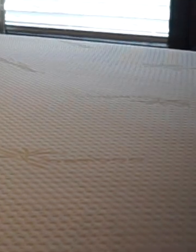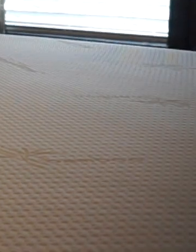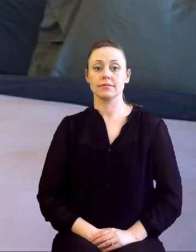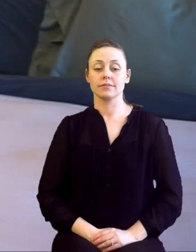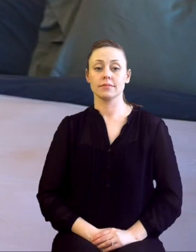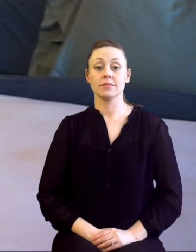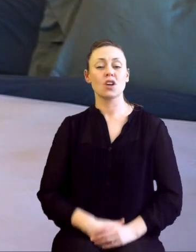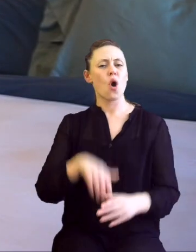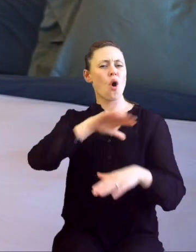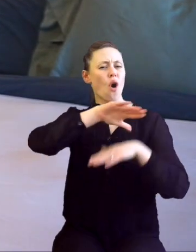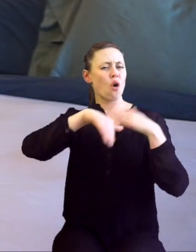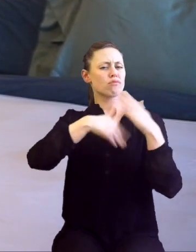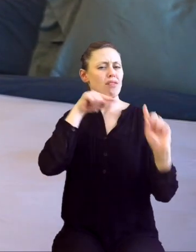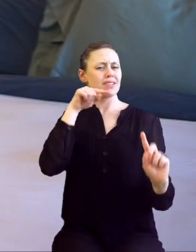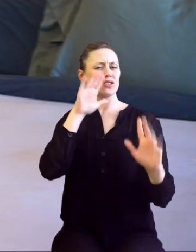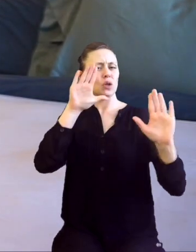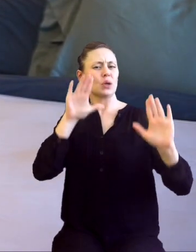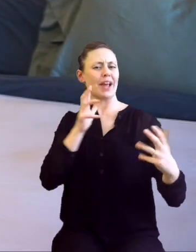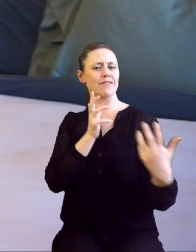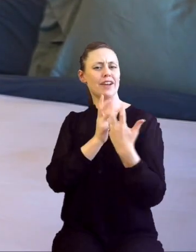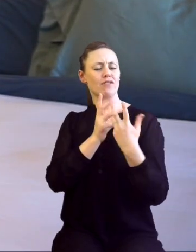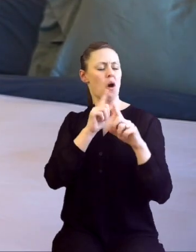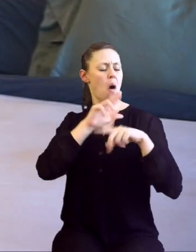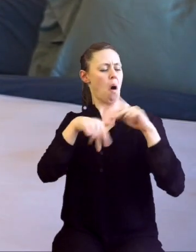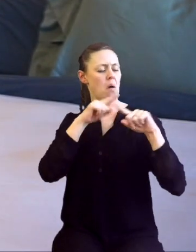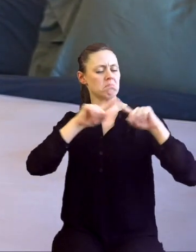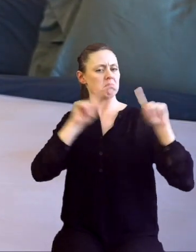Overall, this is a great fit for all types of sleepers and with the